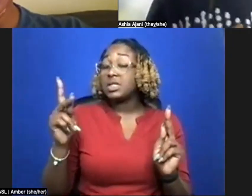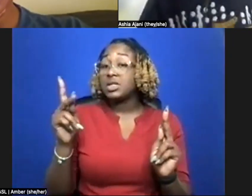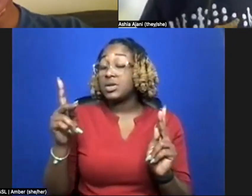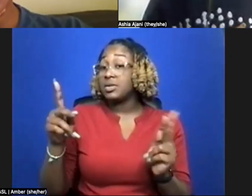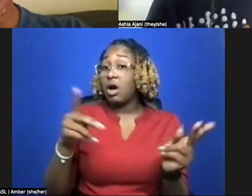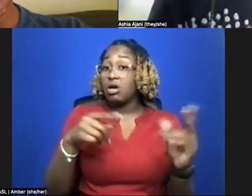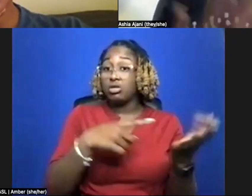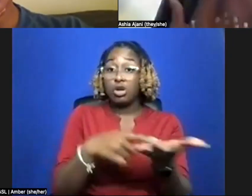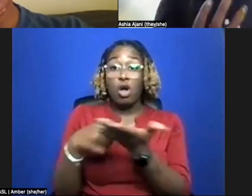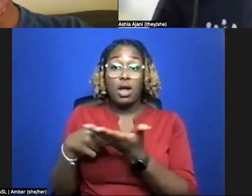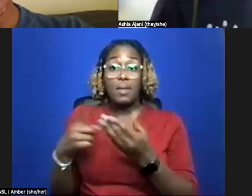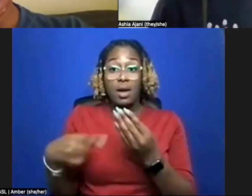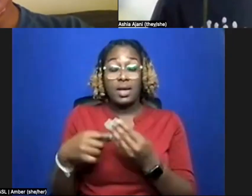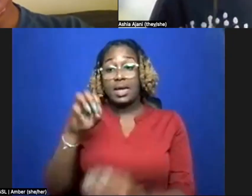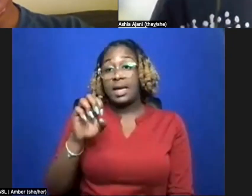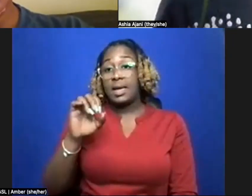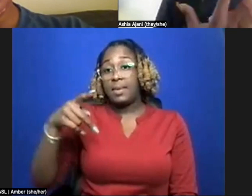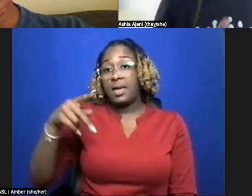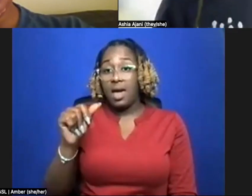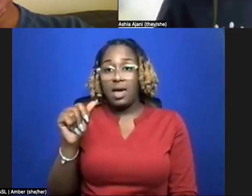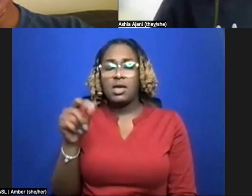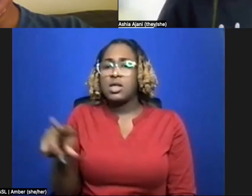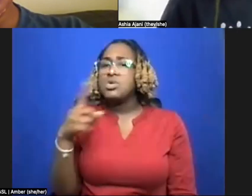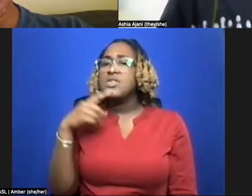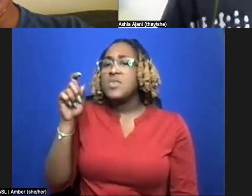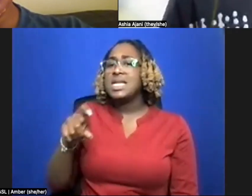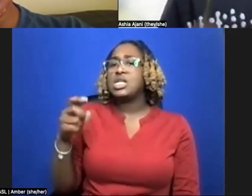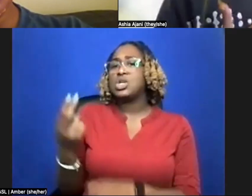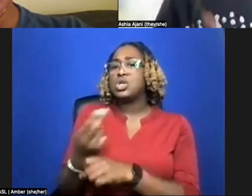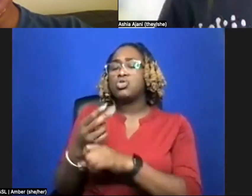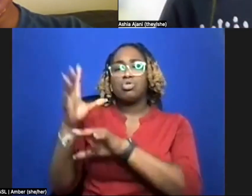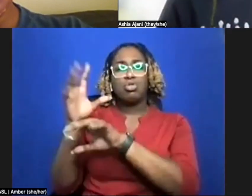doing is saying we need to like you know, use like traditional ecological methods to like rehab this